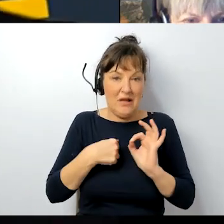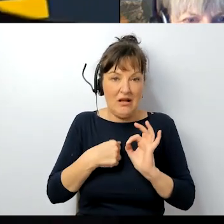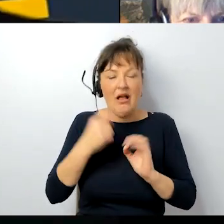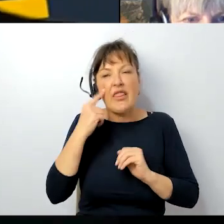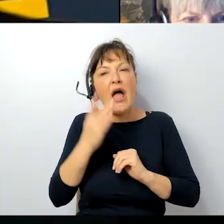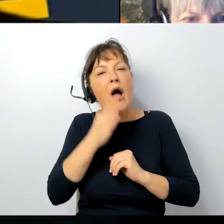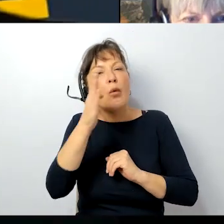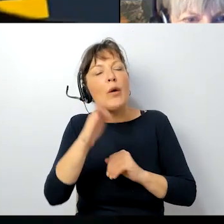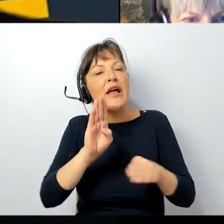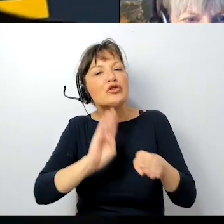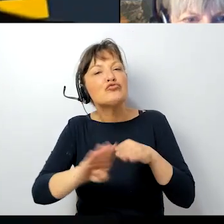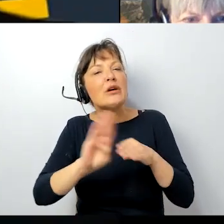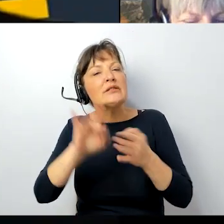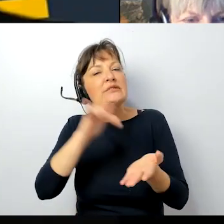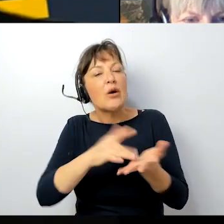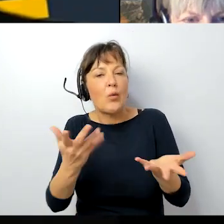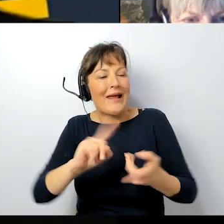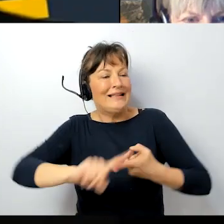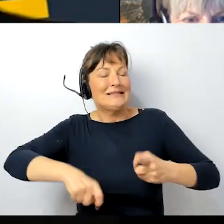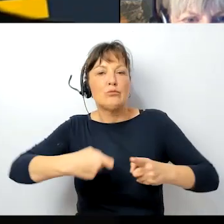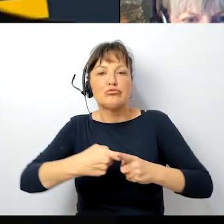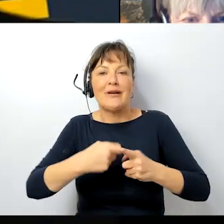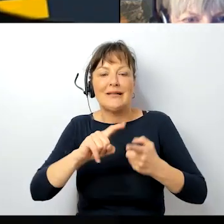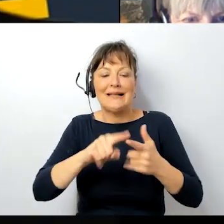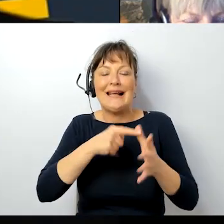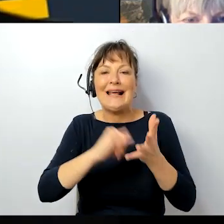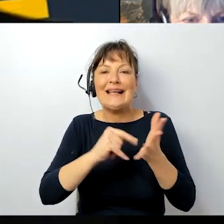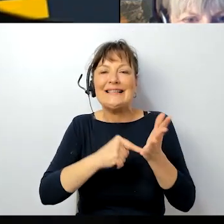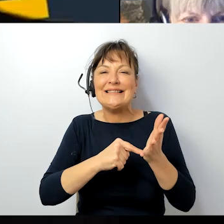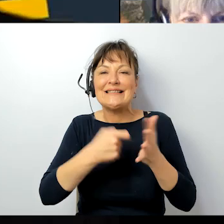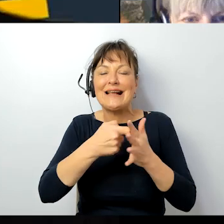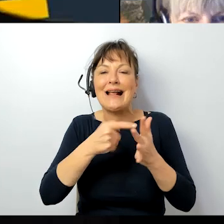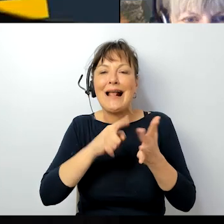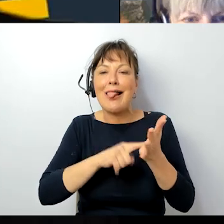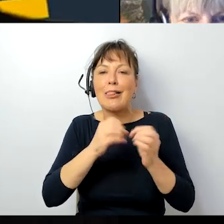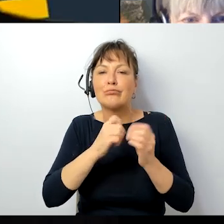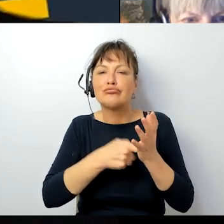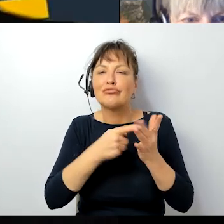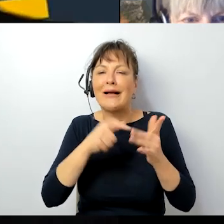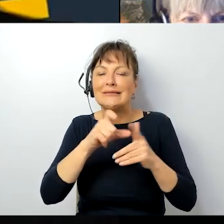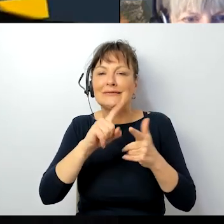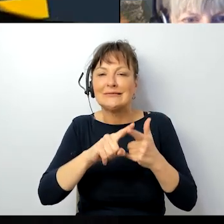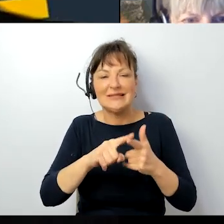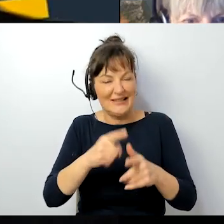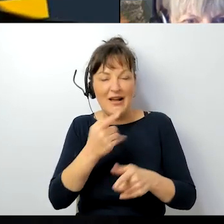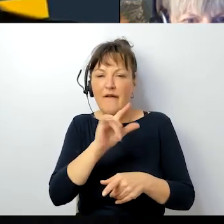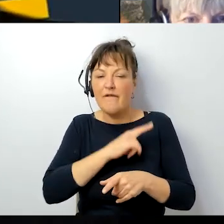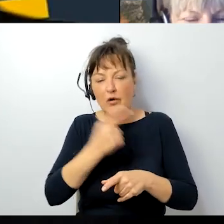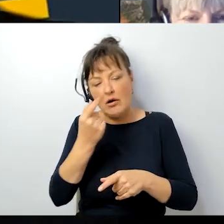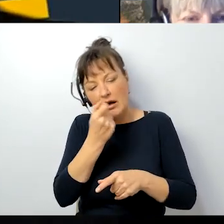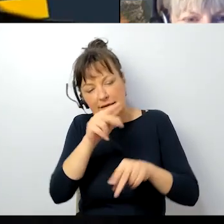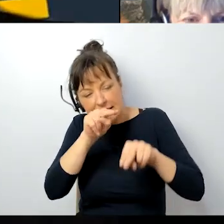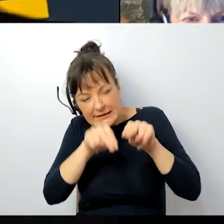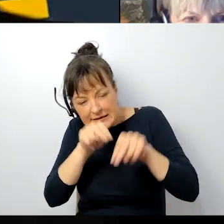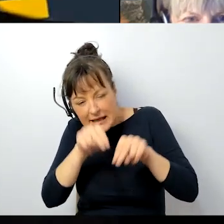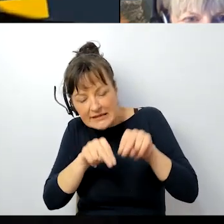I heard back from the company and then had to go to the training centre in East Kilbride for an